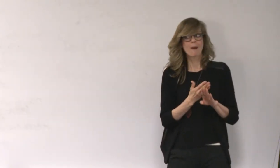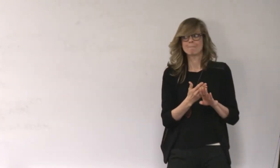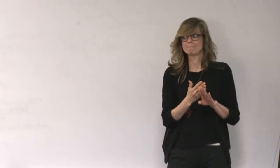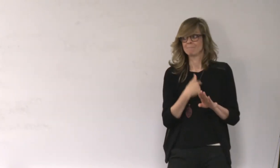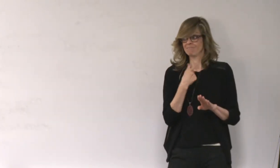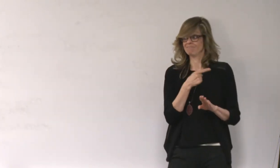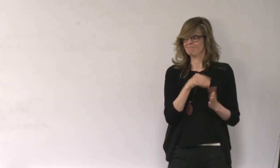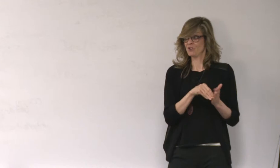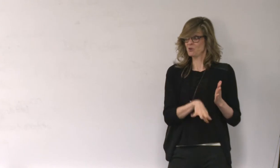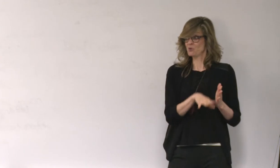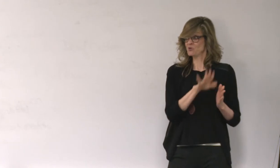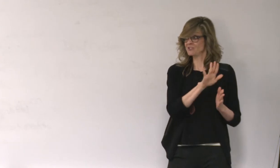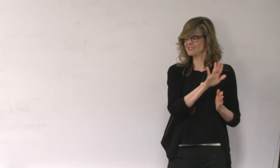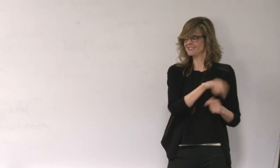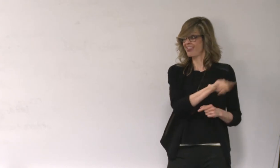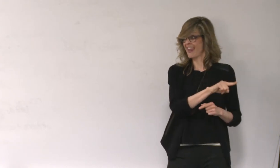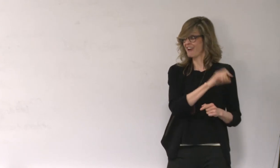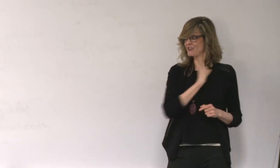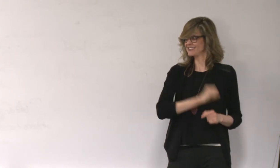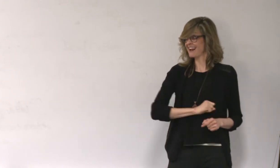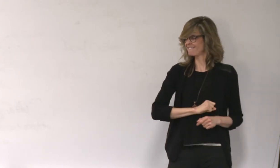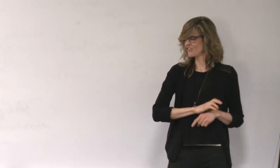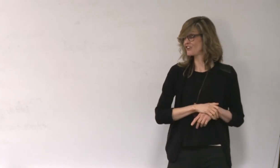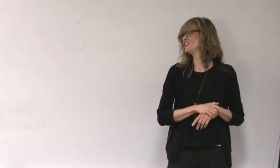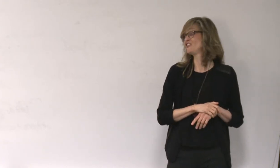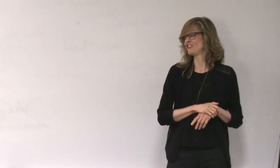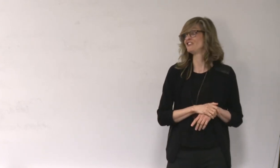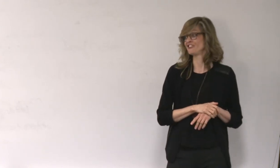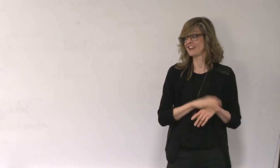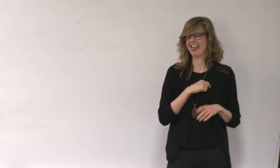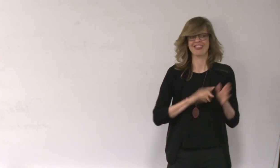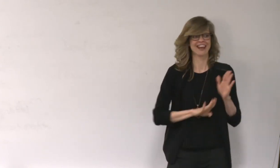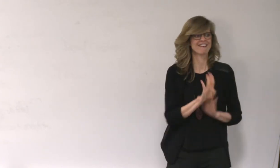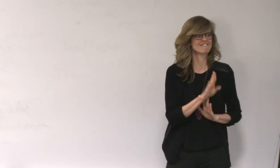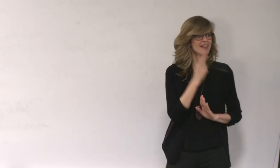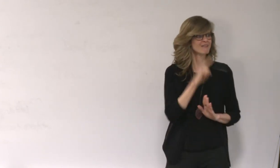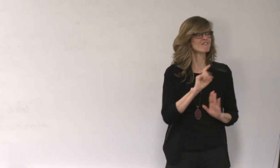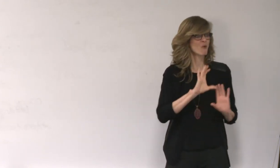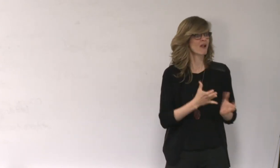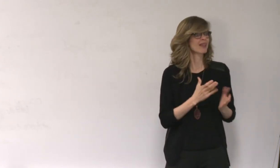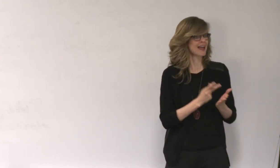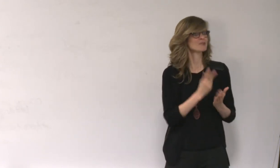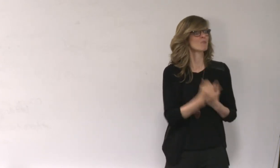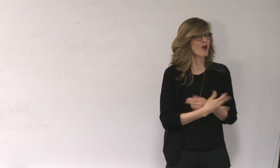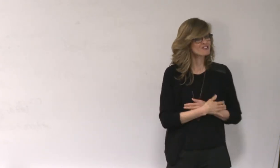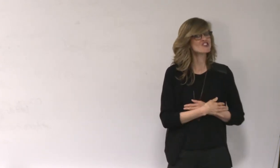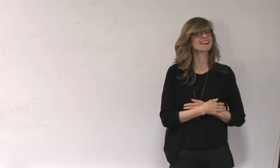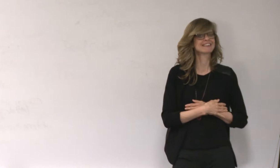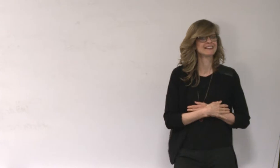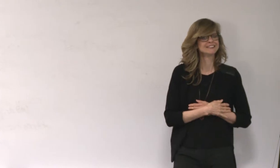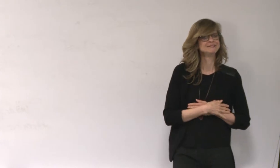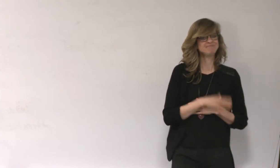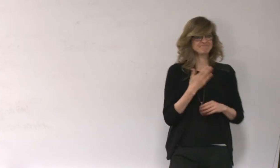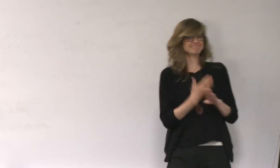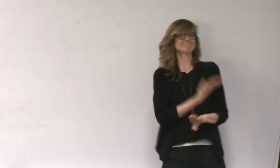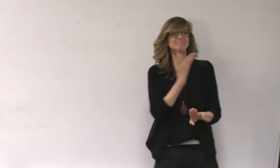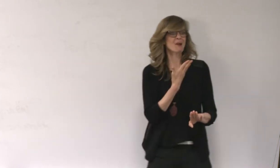NOW, I WAS A--THIS WAS A STUDENT AT STANFORD WHO DEVELOPED GOOGLE FOR A CLASS PROJECT.